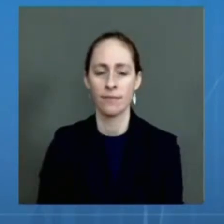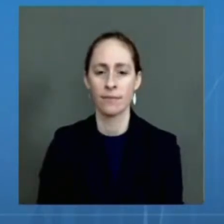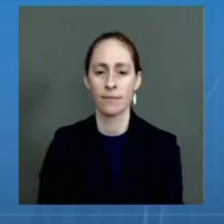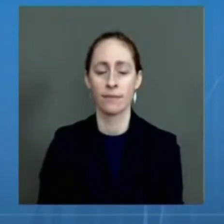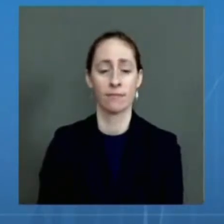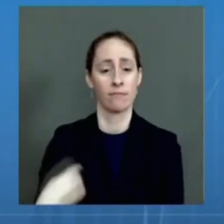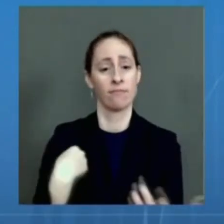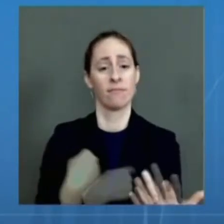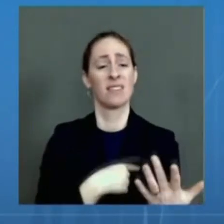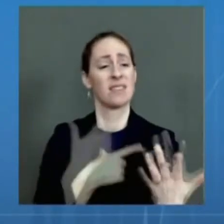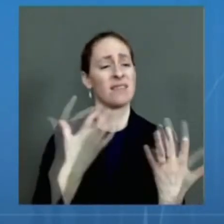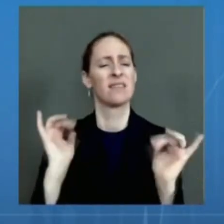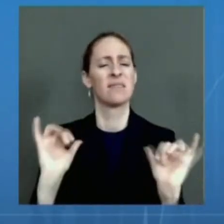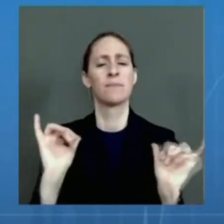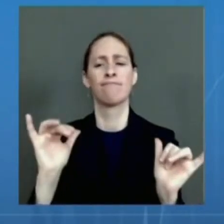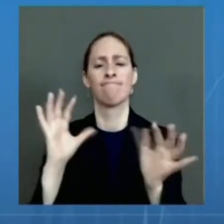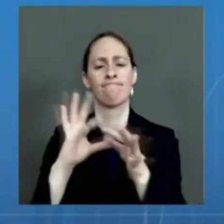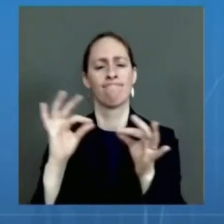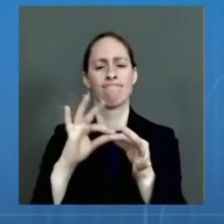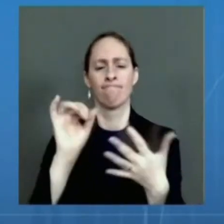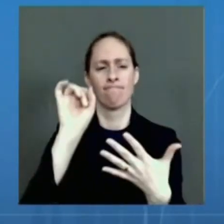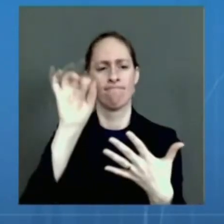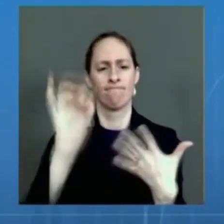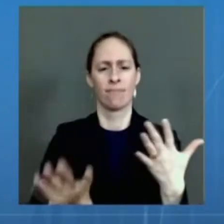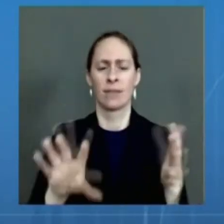THERE IS ACTION YOU CAN TAKE TO PROTECT YOURSELF AND YOUR